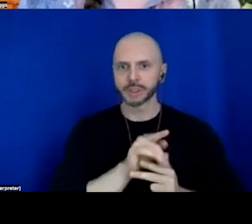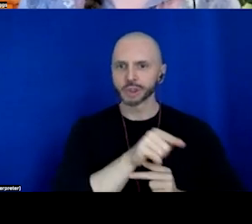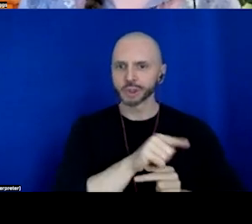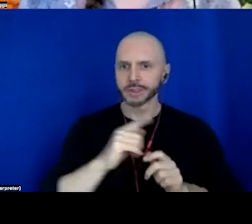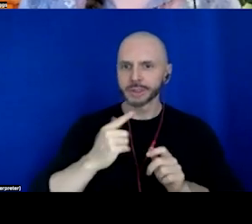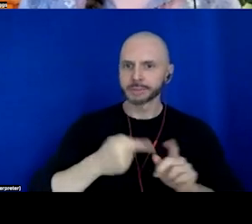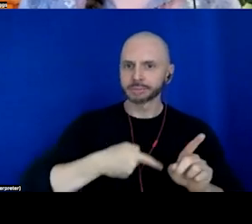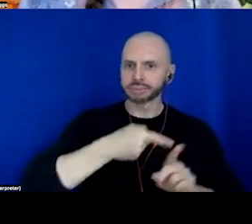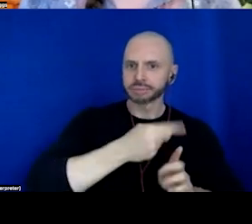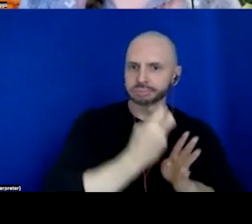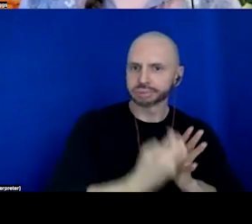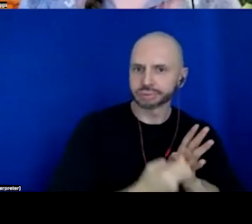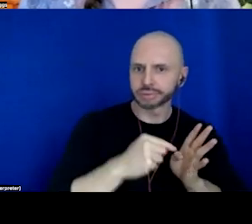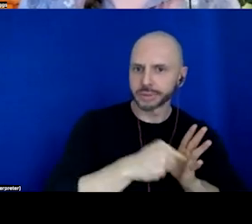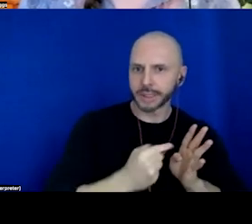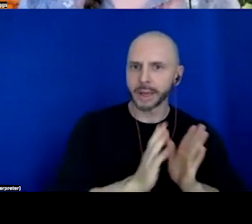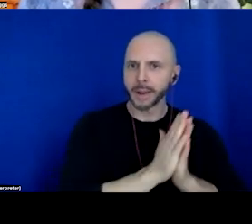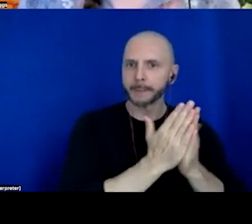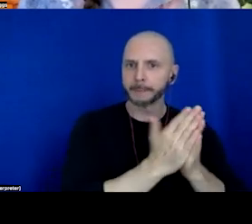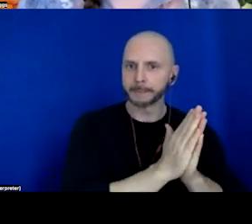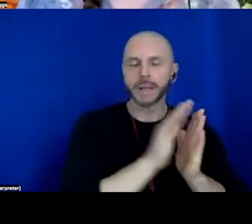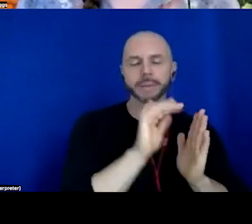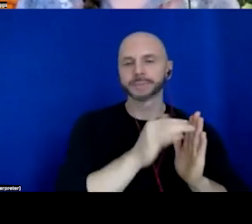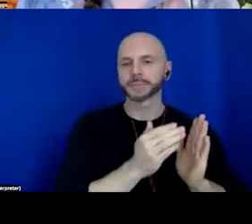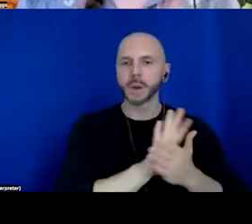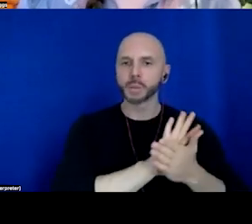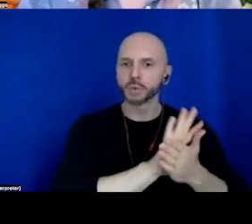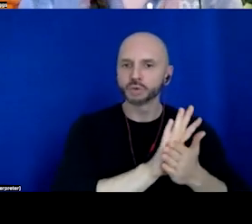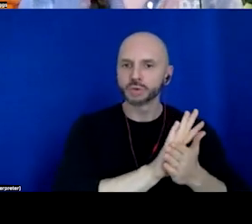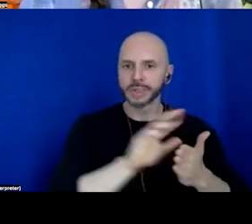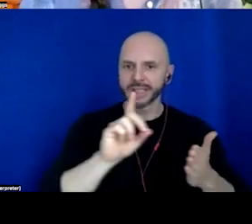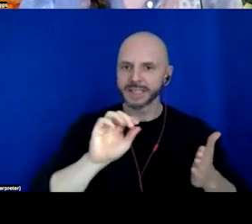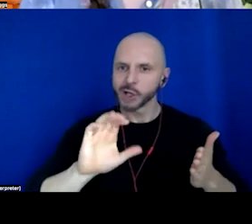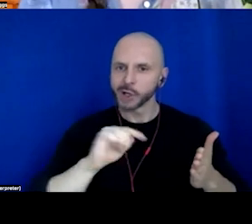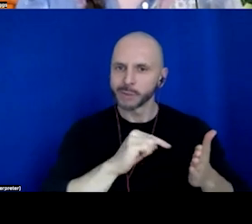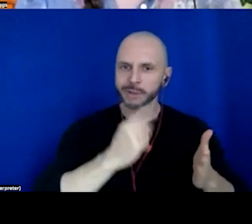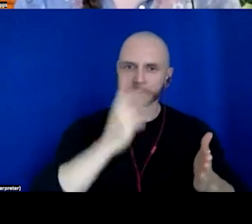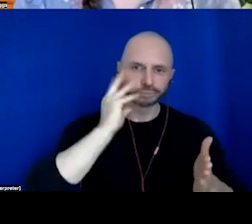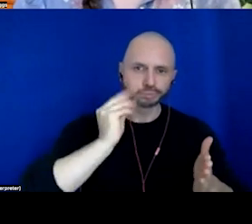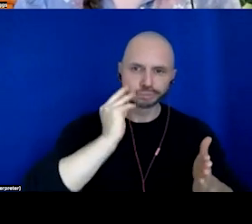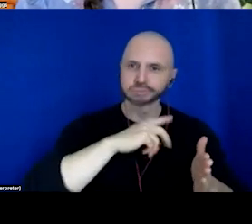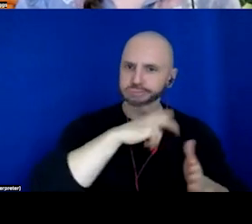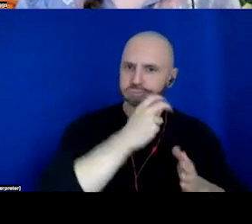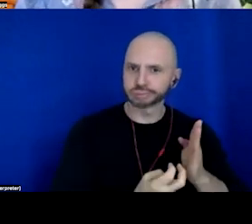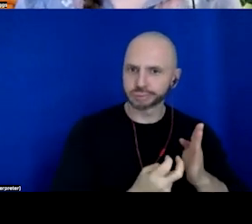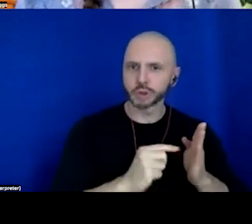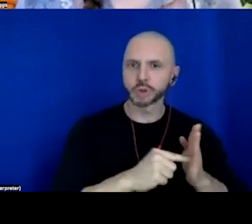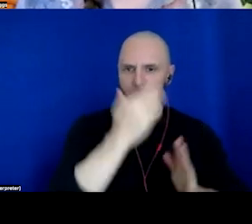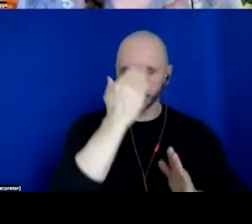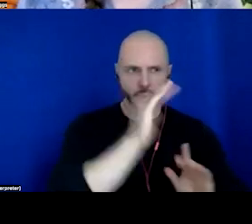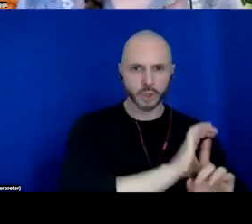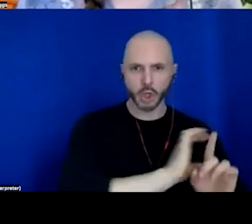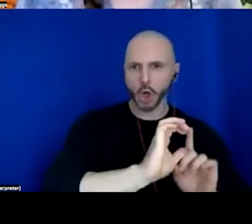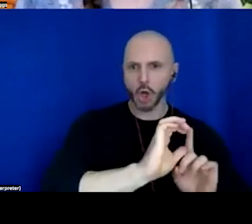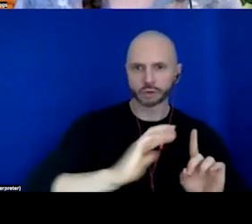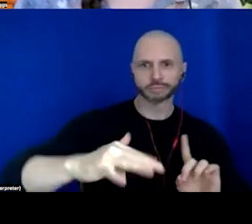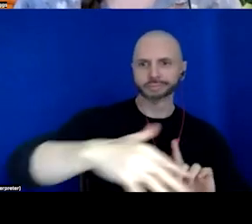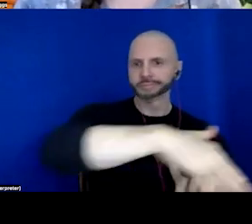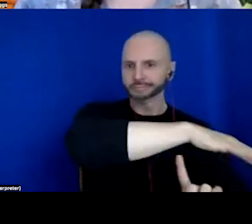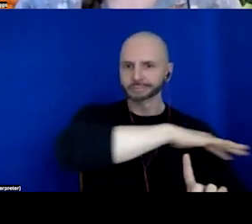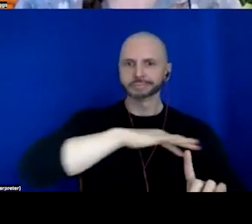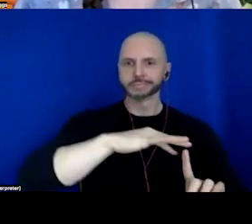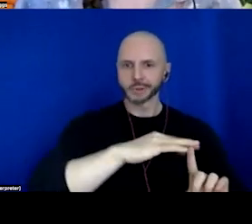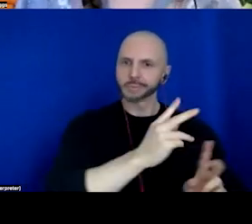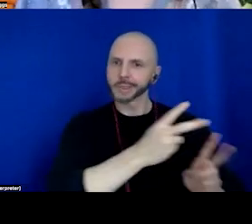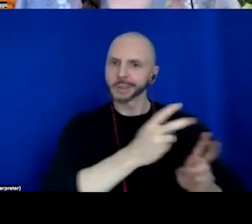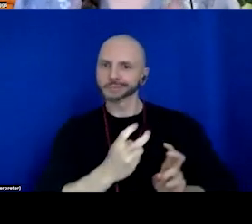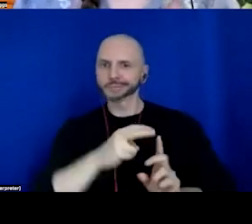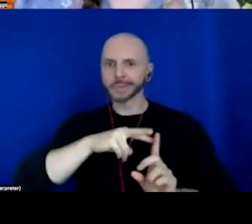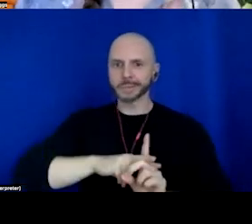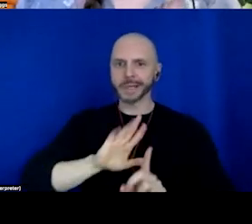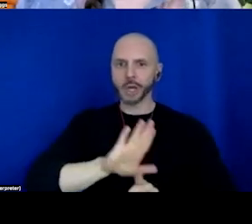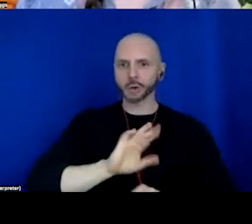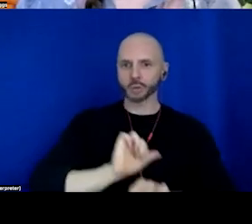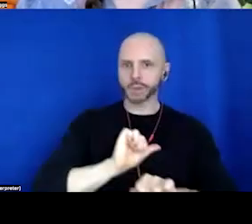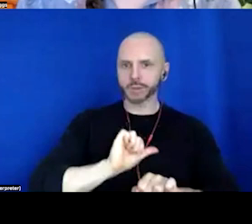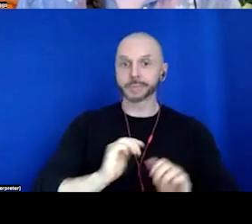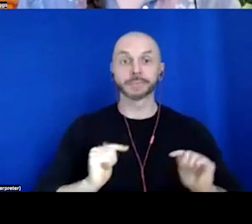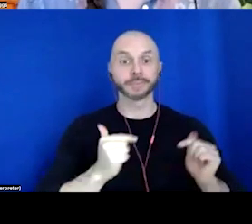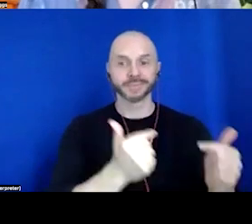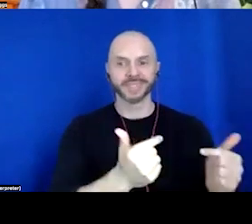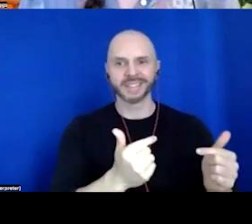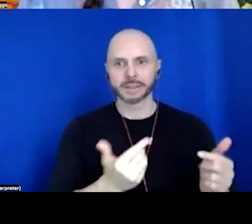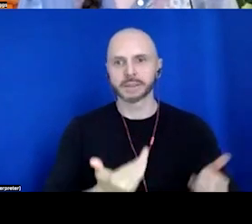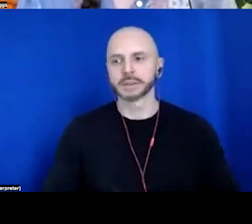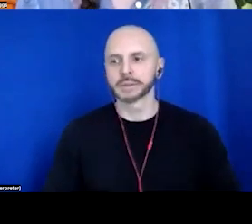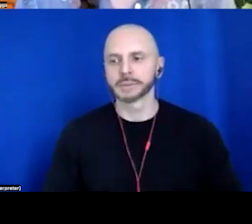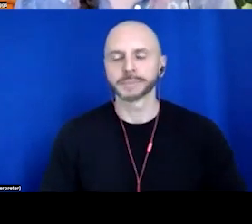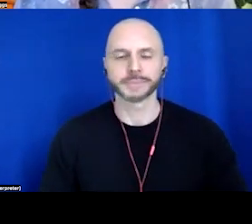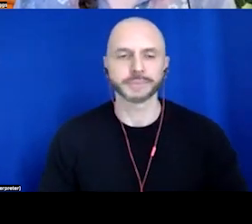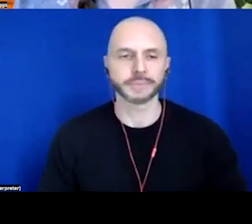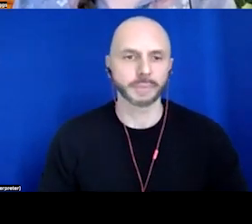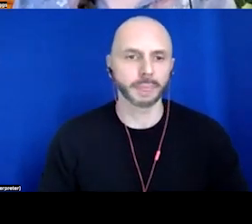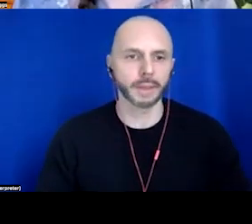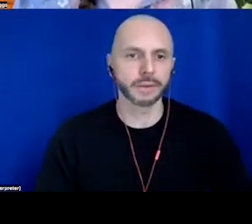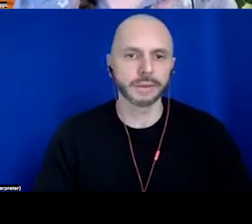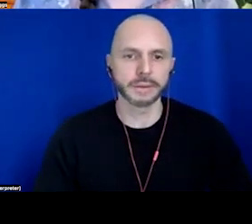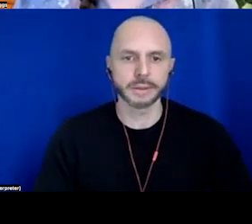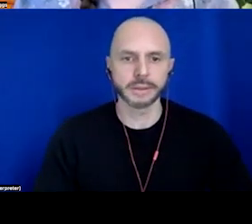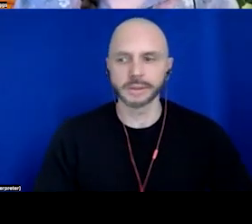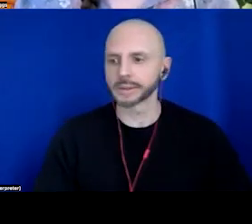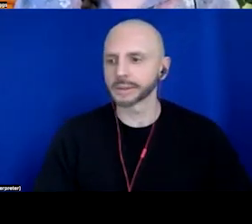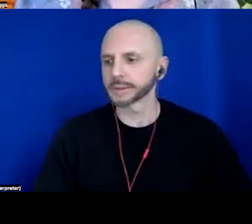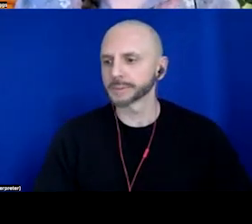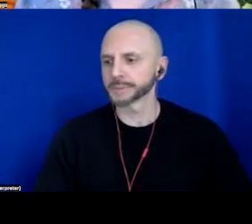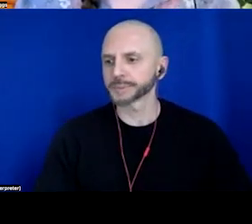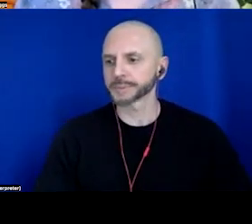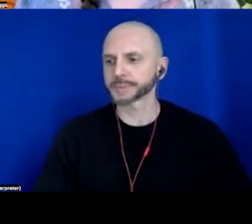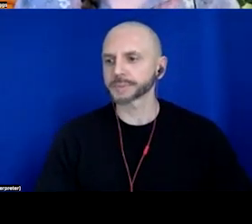attentive to each group's unique processes. And now I'm going to hand it over to our guests.